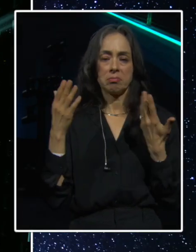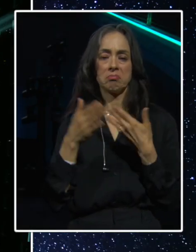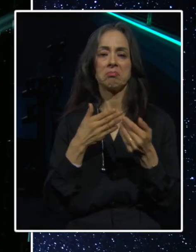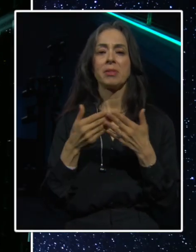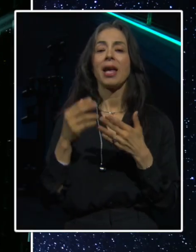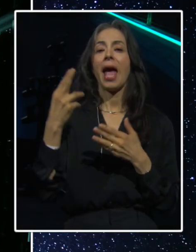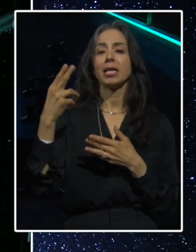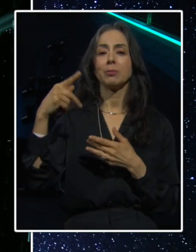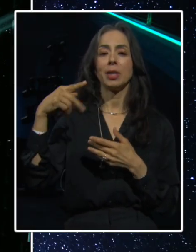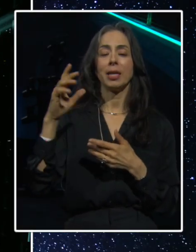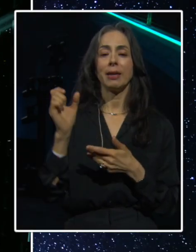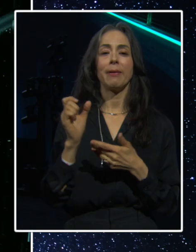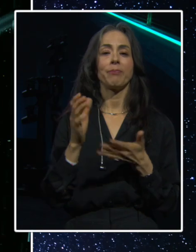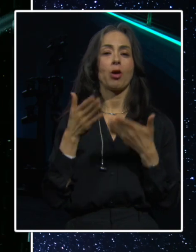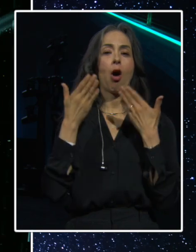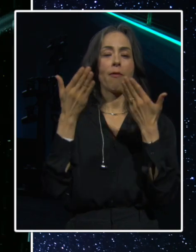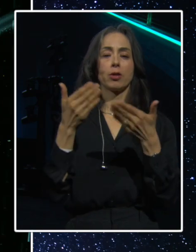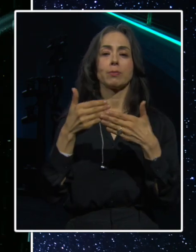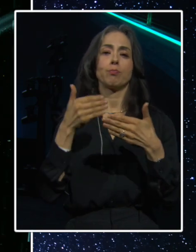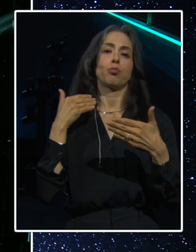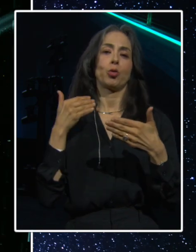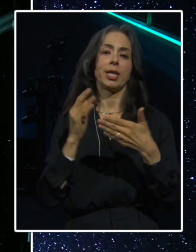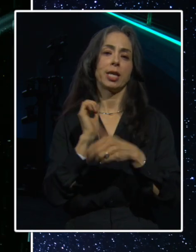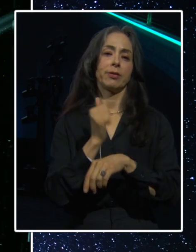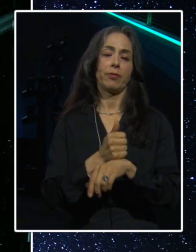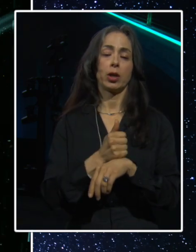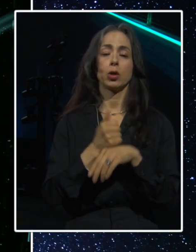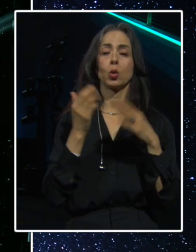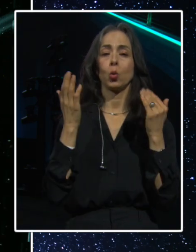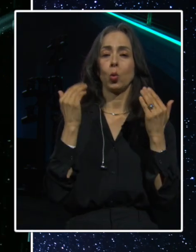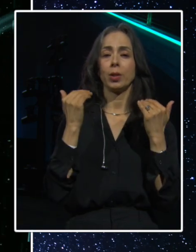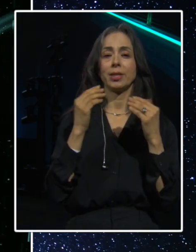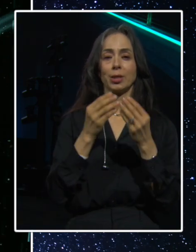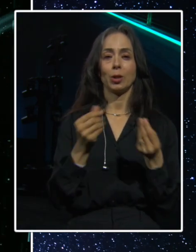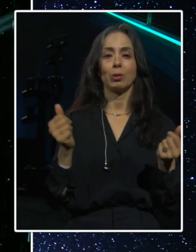HPE offers a portfolio of preconfigured liquid cooling solutions